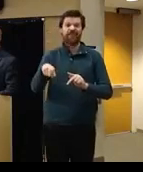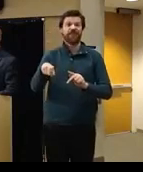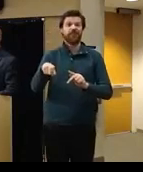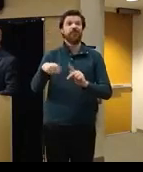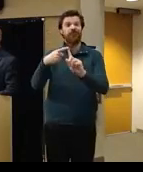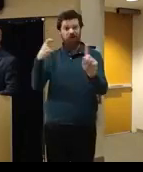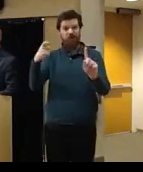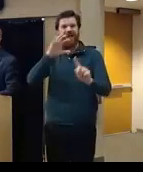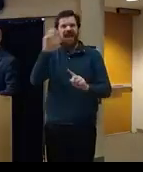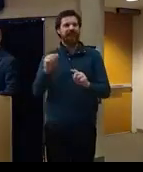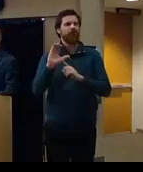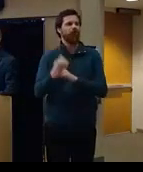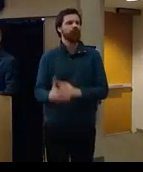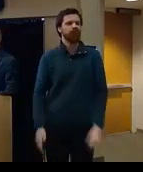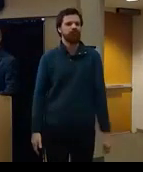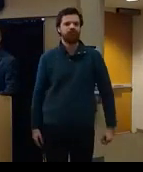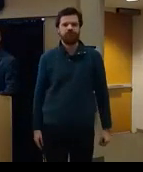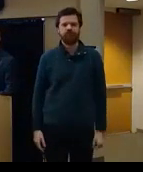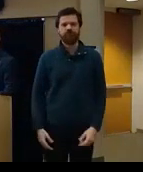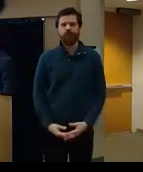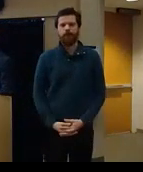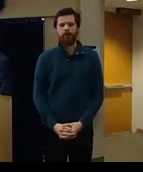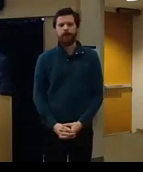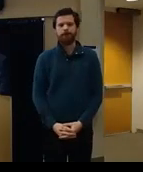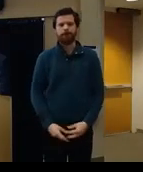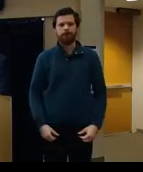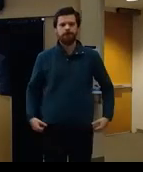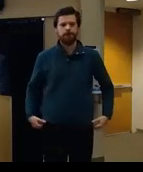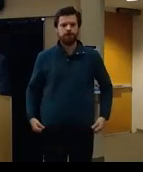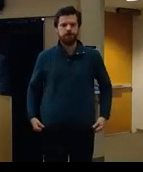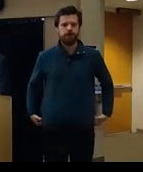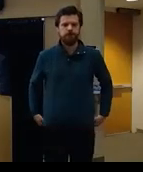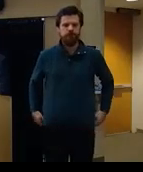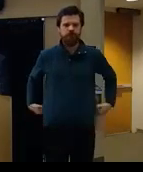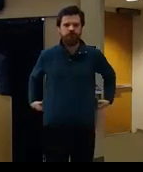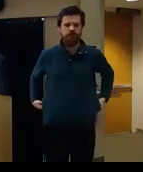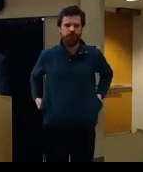culture